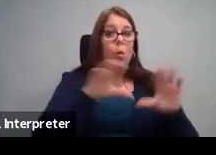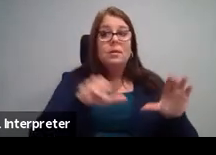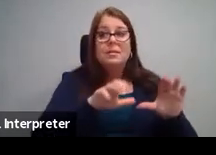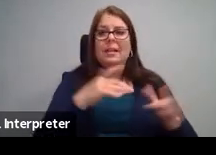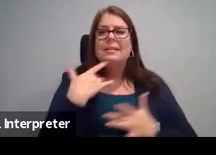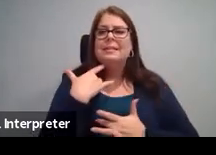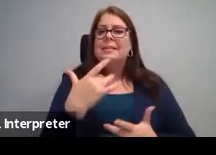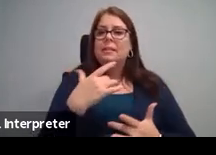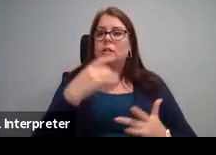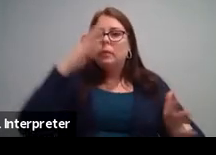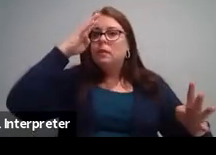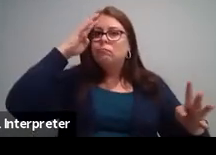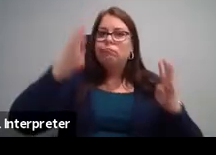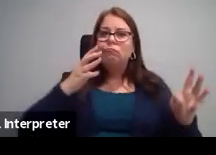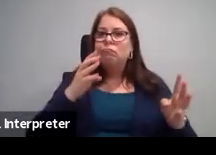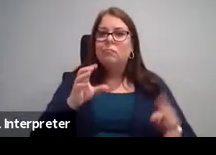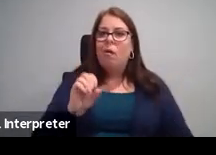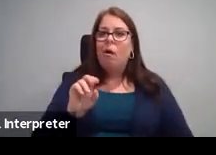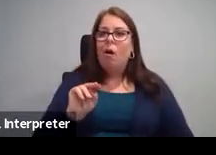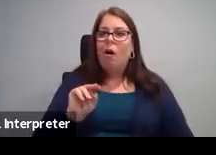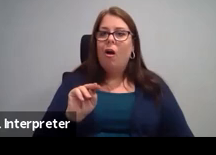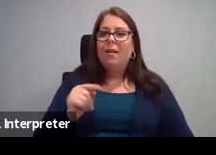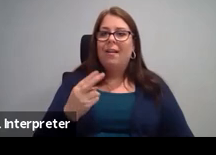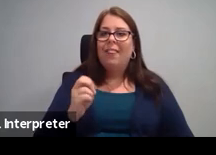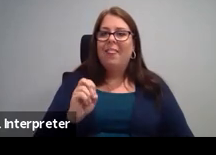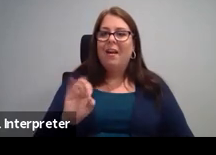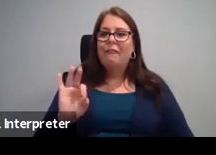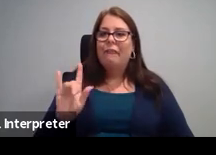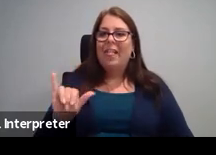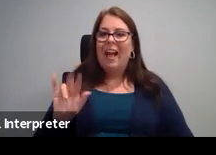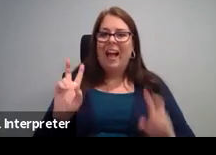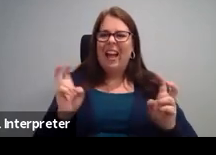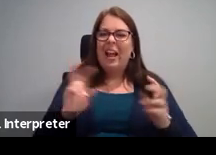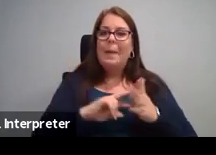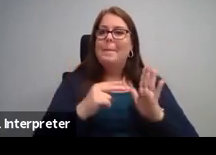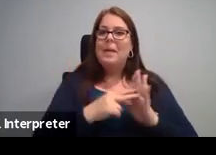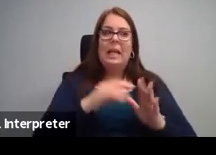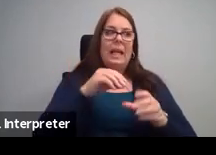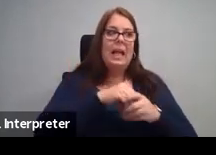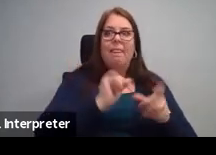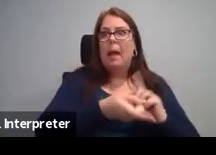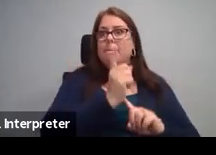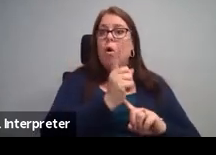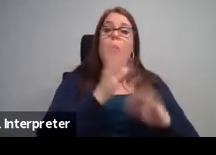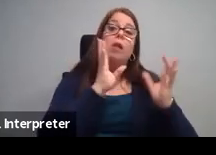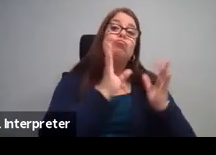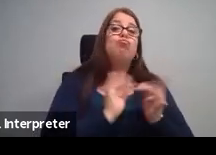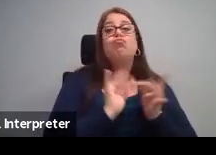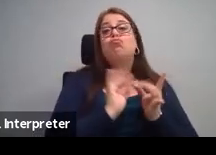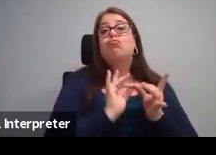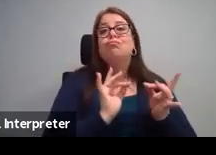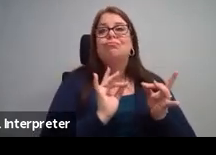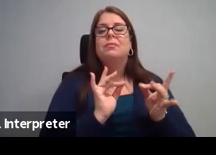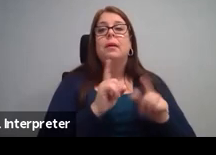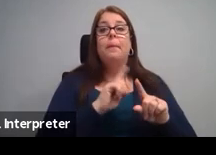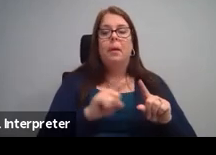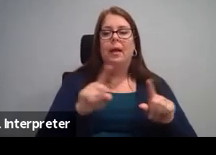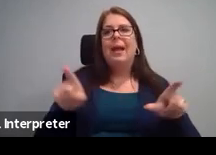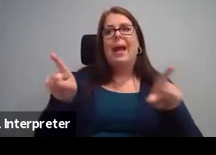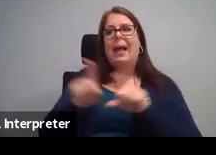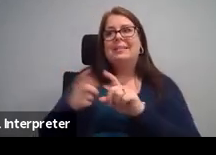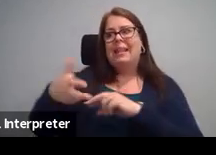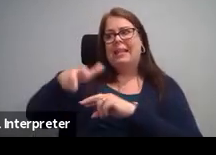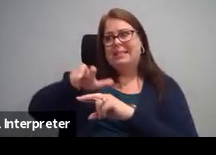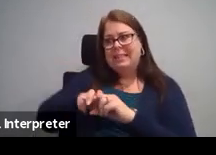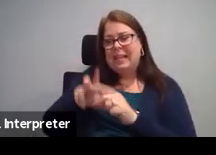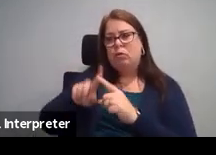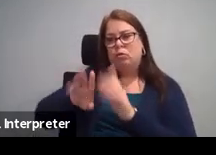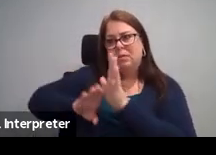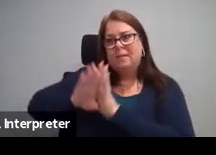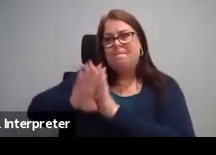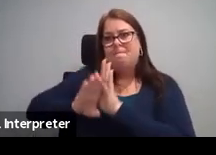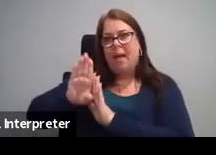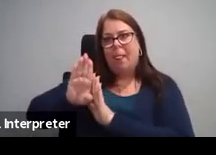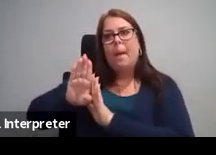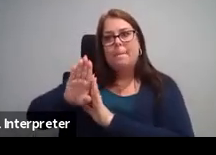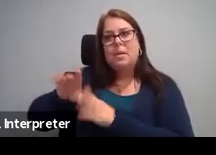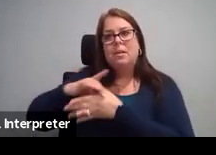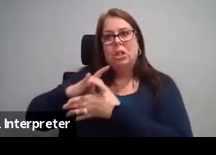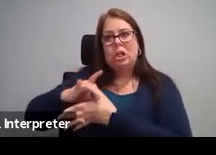Cathy Reznicek: But when a teacher is building content they may feel that, hey, this is my expertise. This is I own this so they could put it together and then walk away with it.